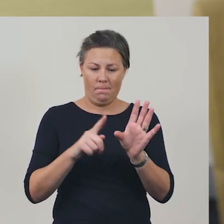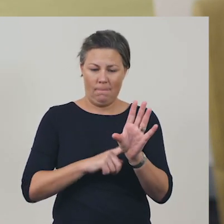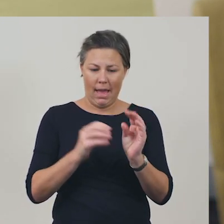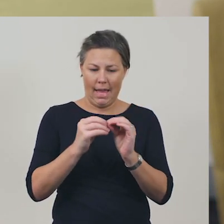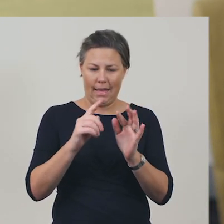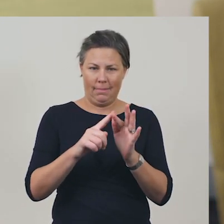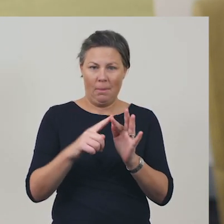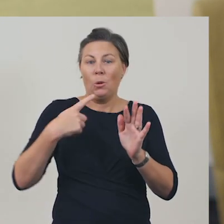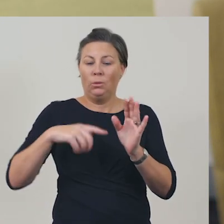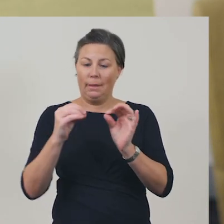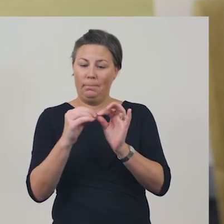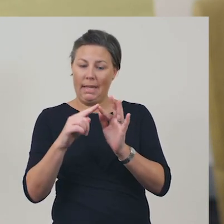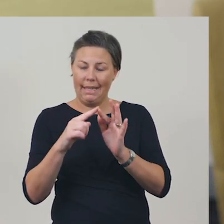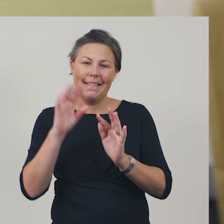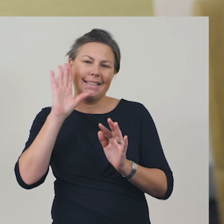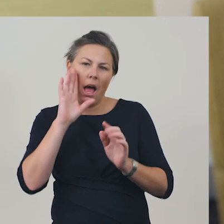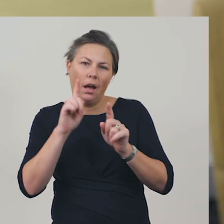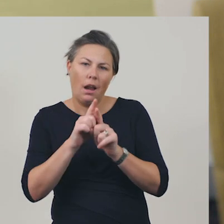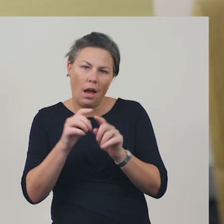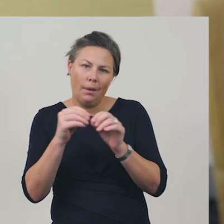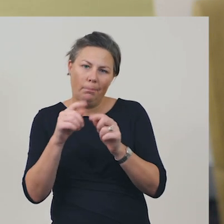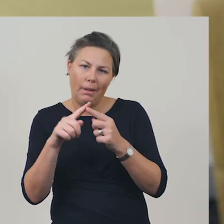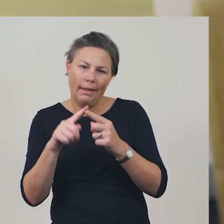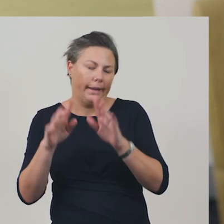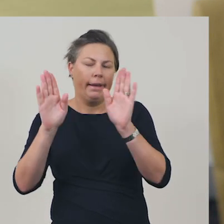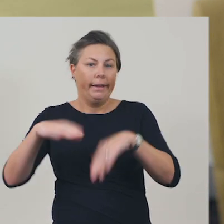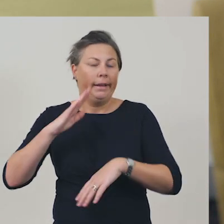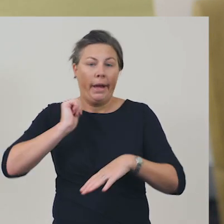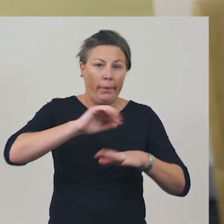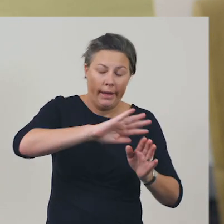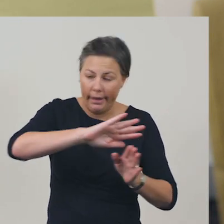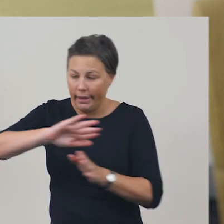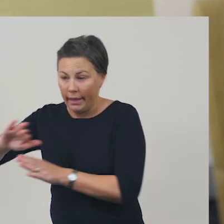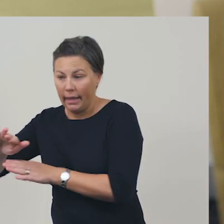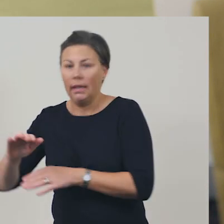Anyway, who is the target audience for my Punbelievable game?